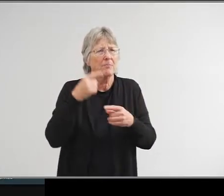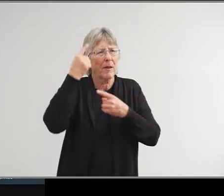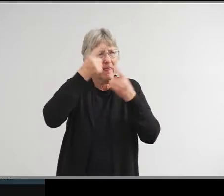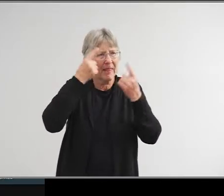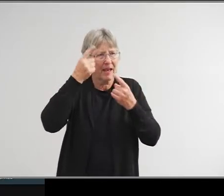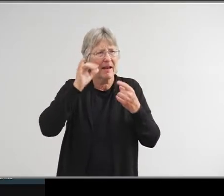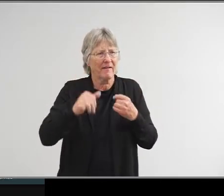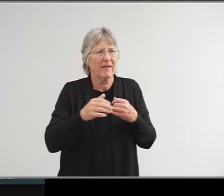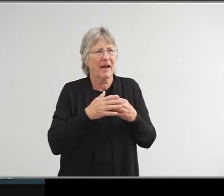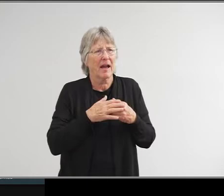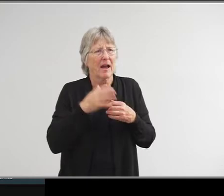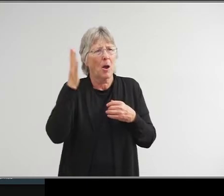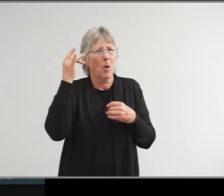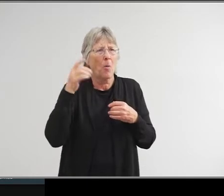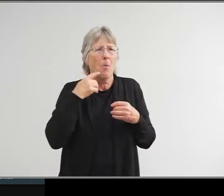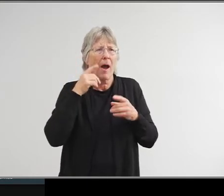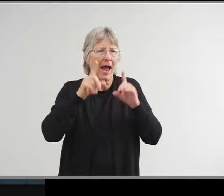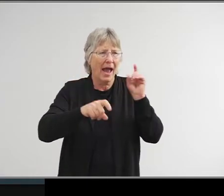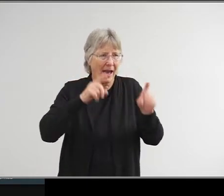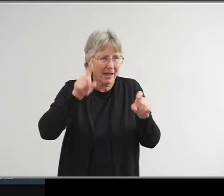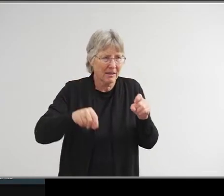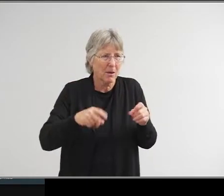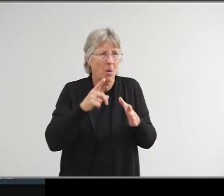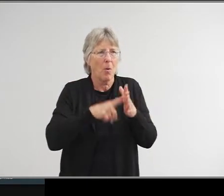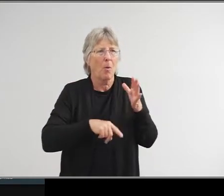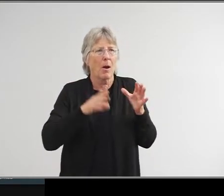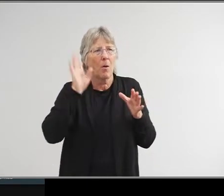And hence, that's why I asked the question what would we consider, right?